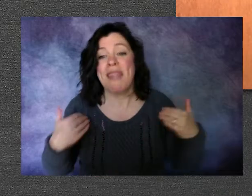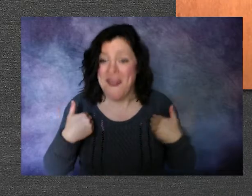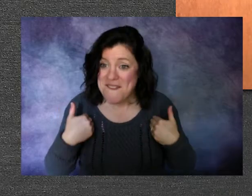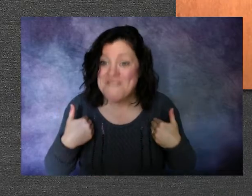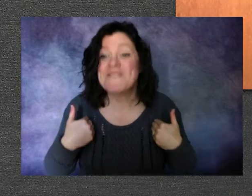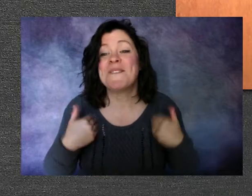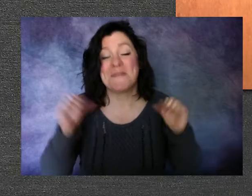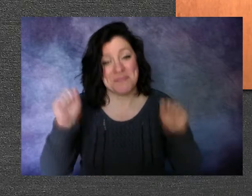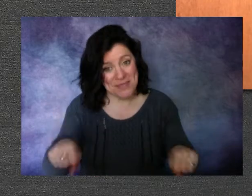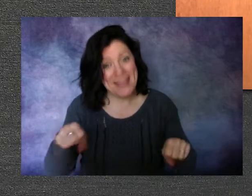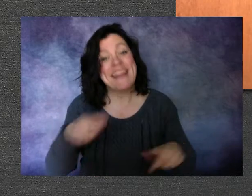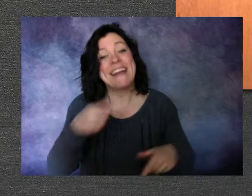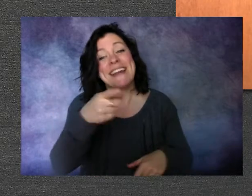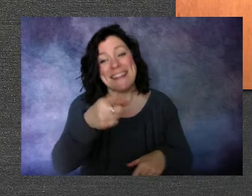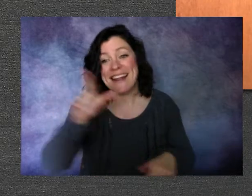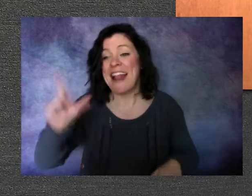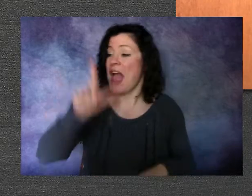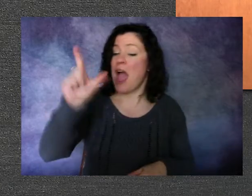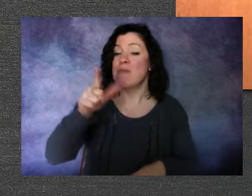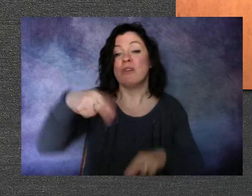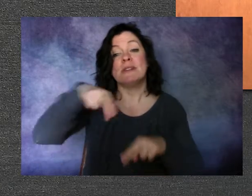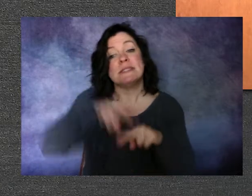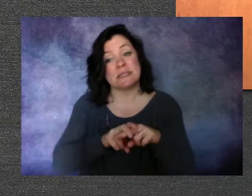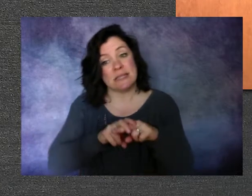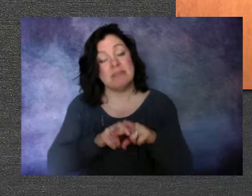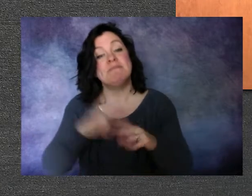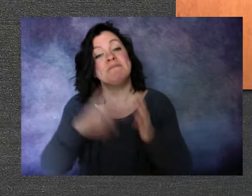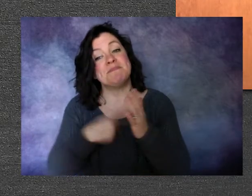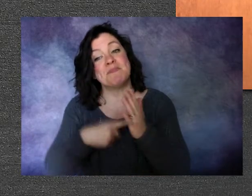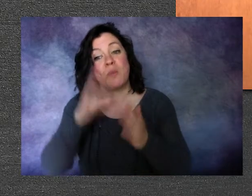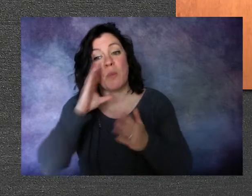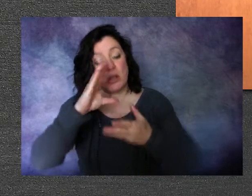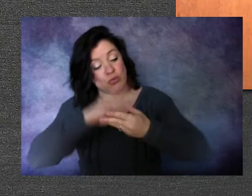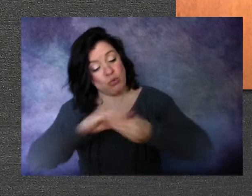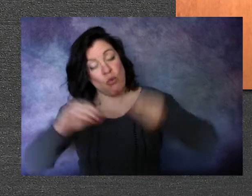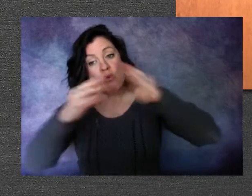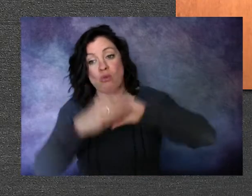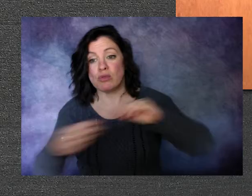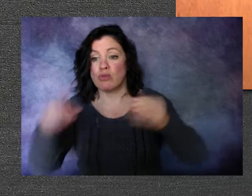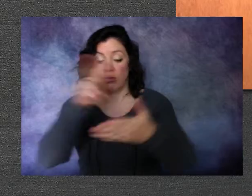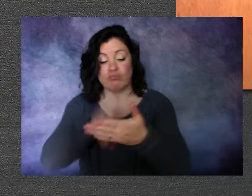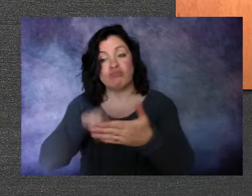They're called librarians. That can happen too. There are so many great things at libraries,